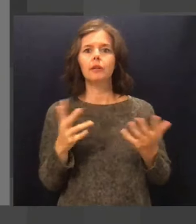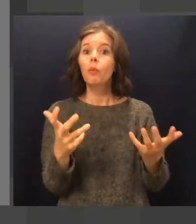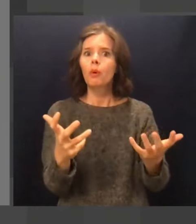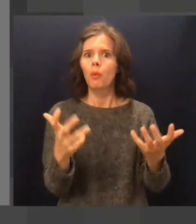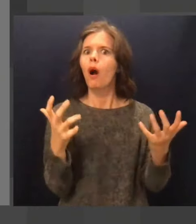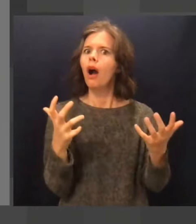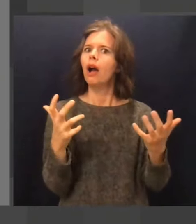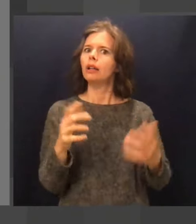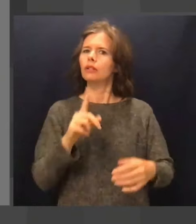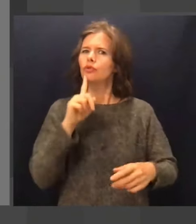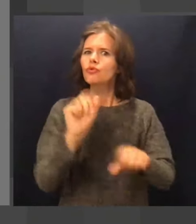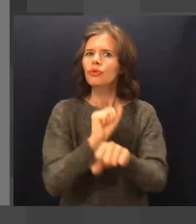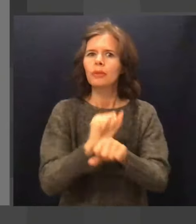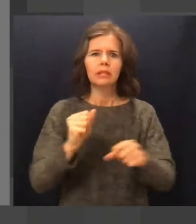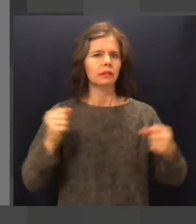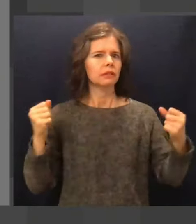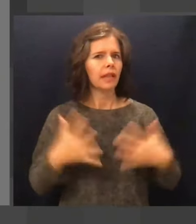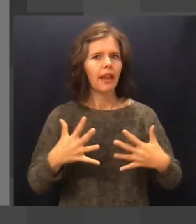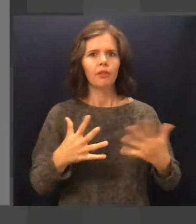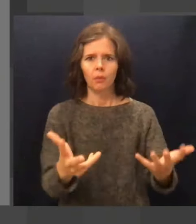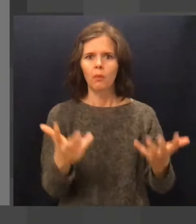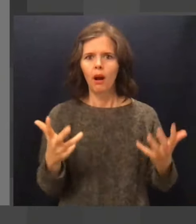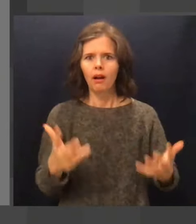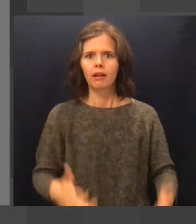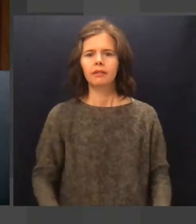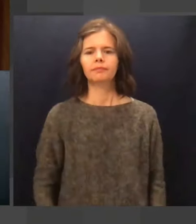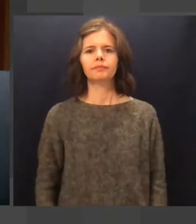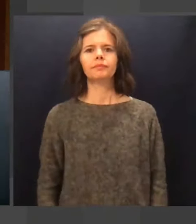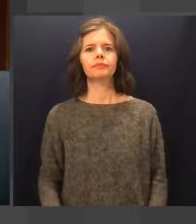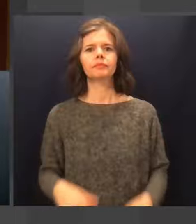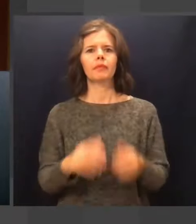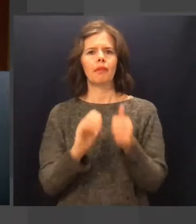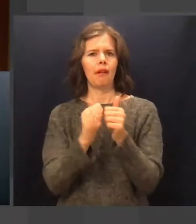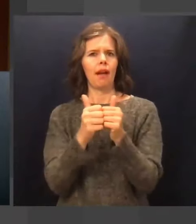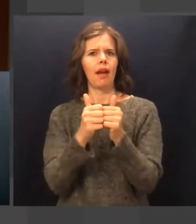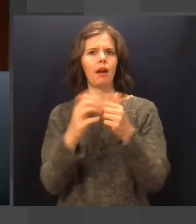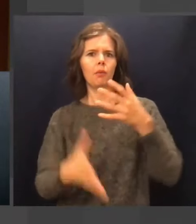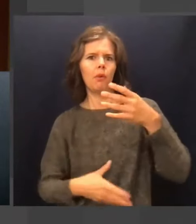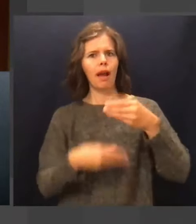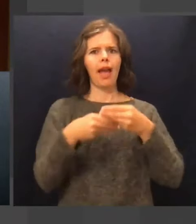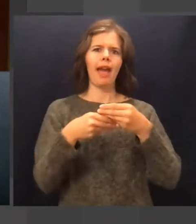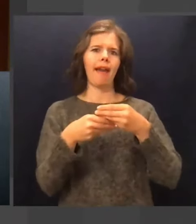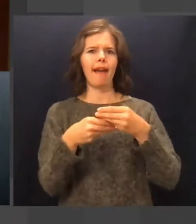BECAUSE WE WANTED TO BE VERY